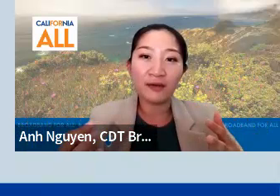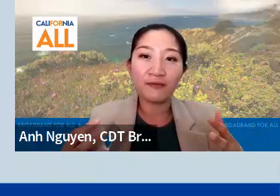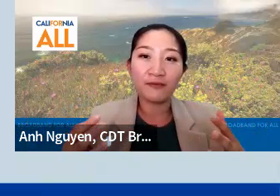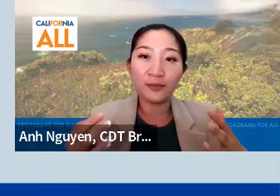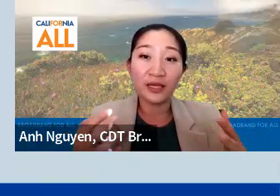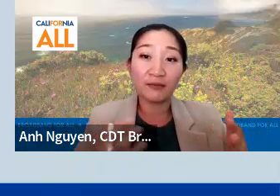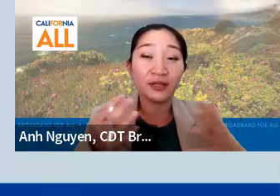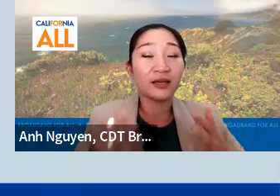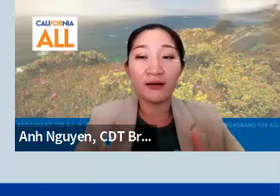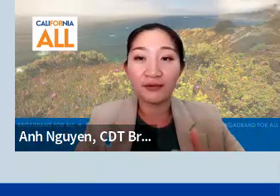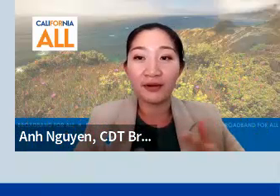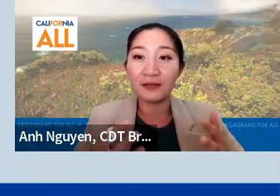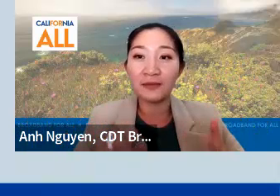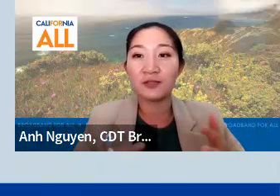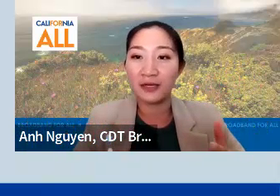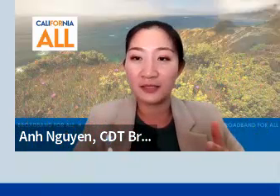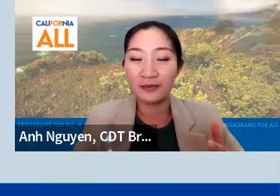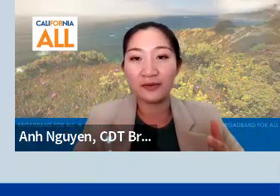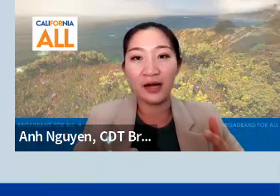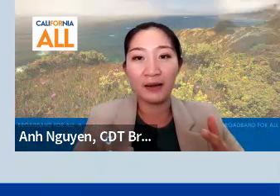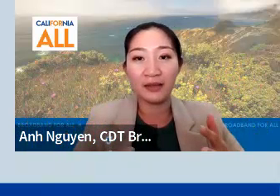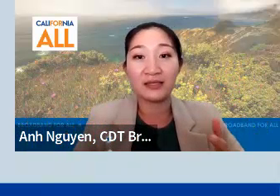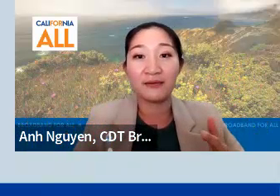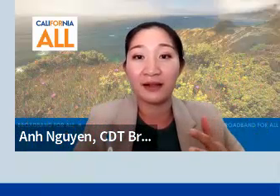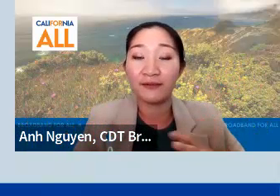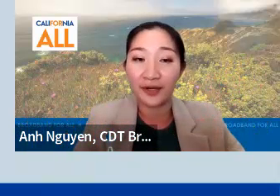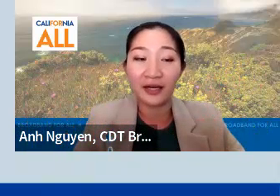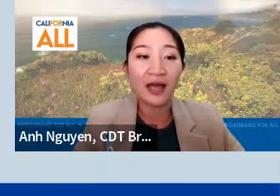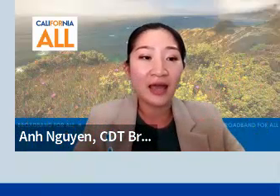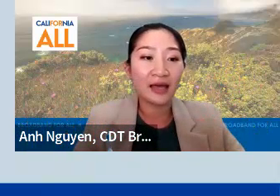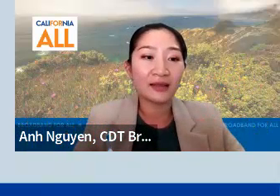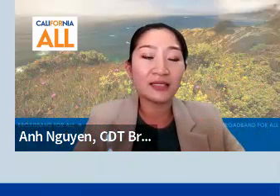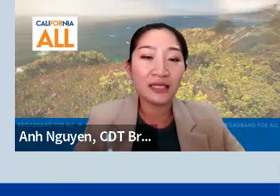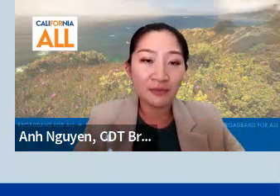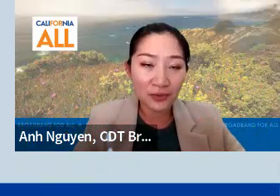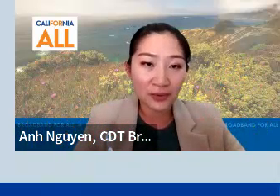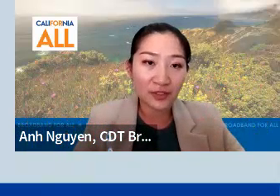so that we can really cover as much as possible in the State of California and the Dean tool,